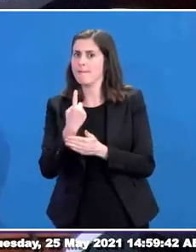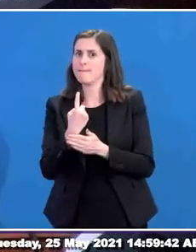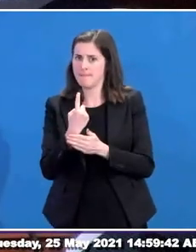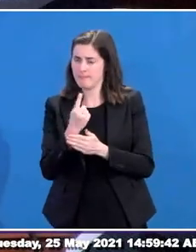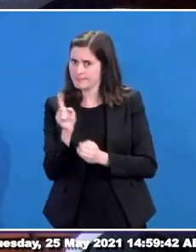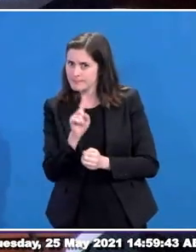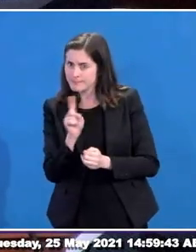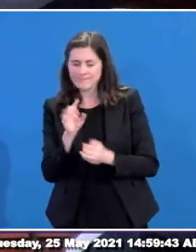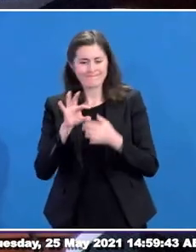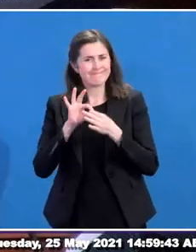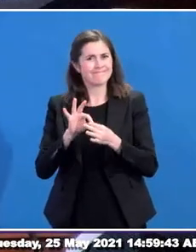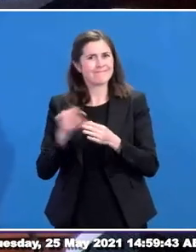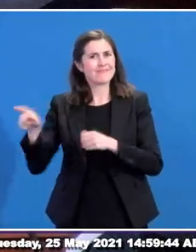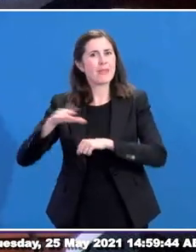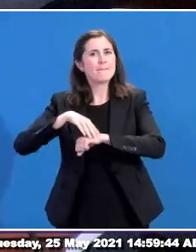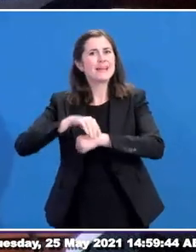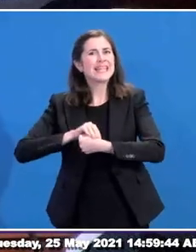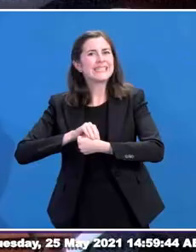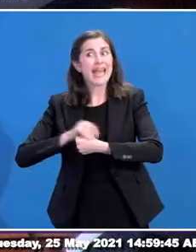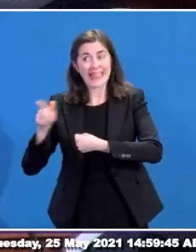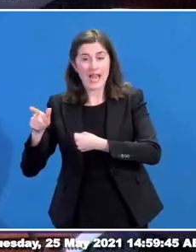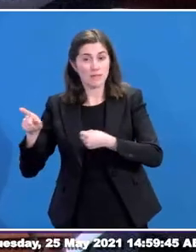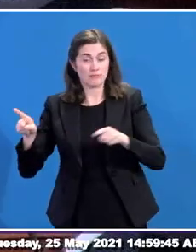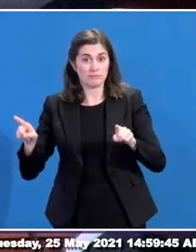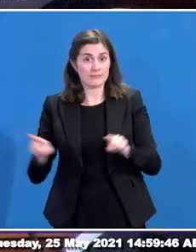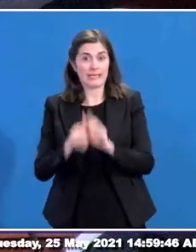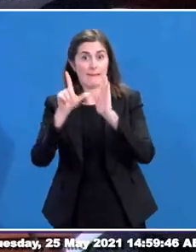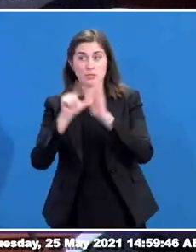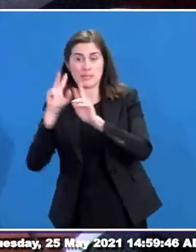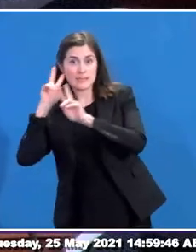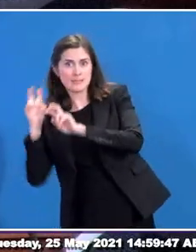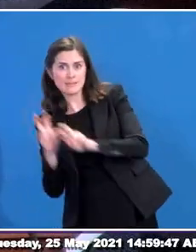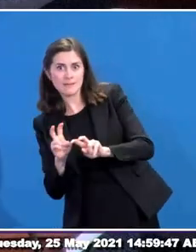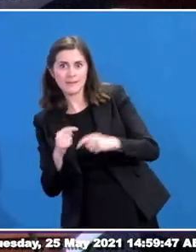police investigation occurring at the same time as your investigation.